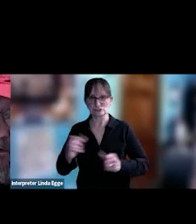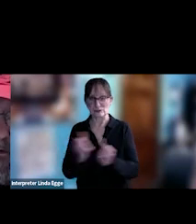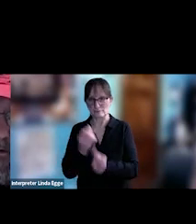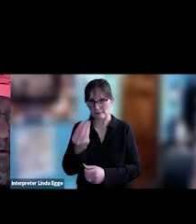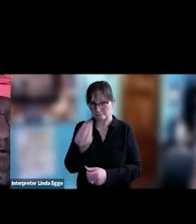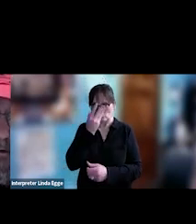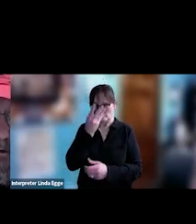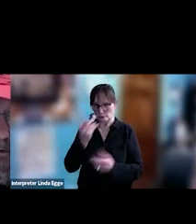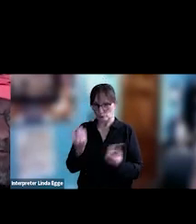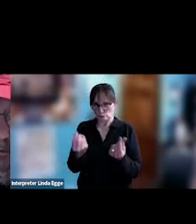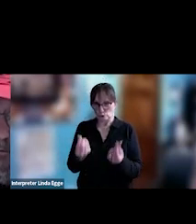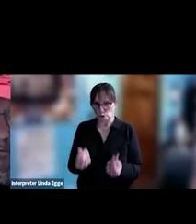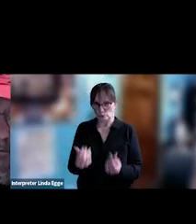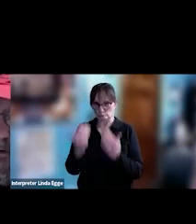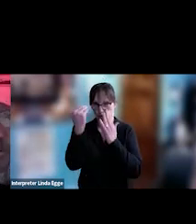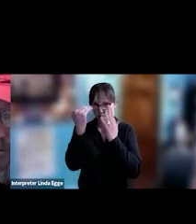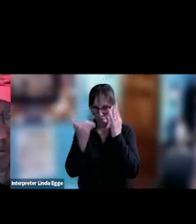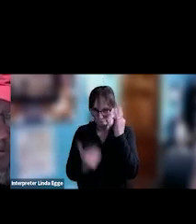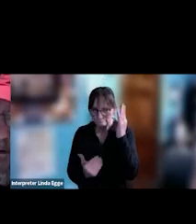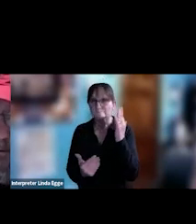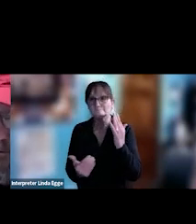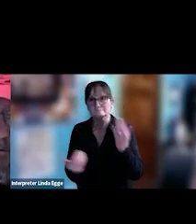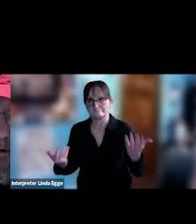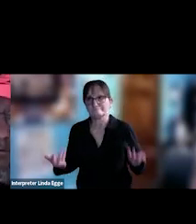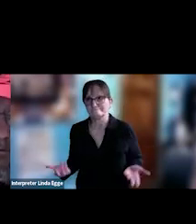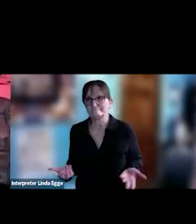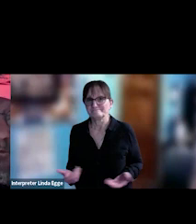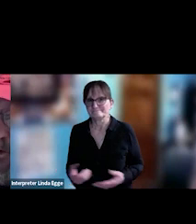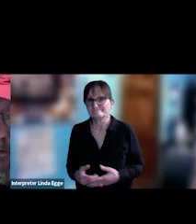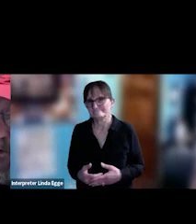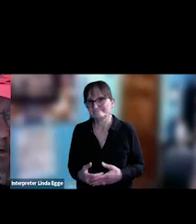So, you know, that's kind of the way I'm working on it.